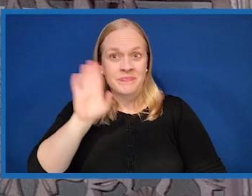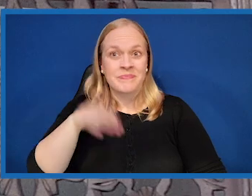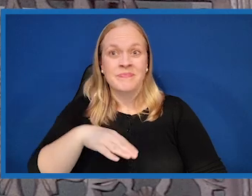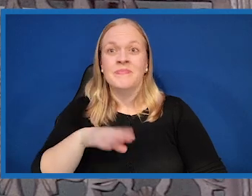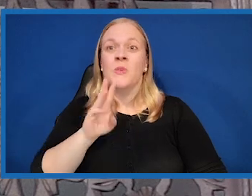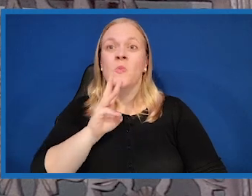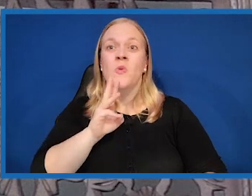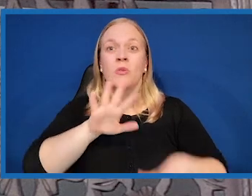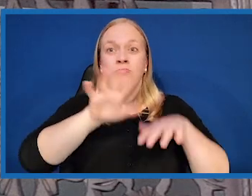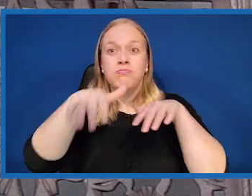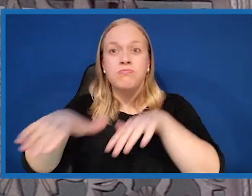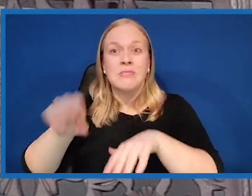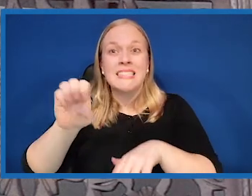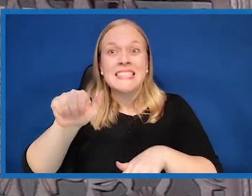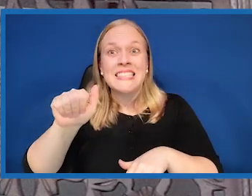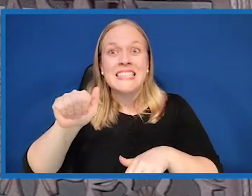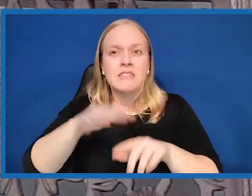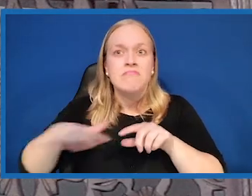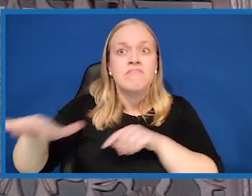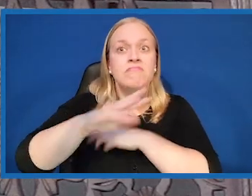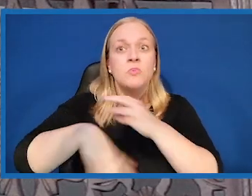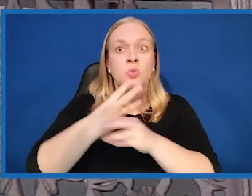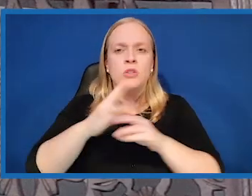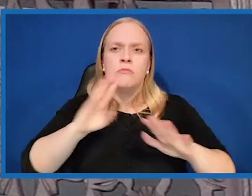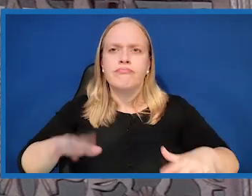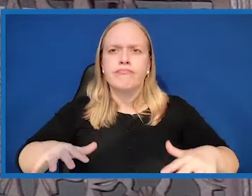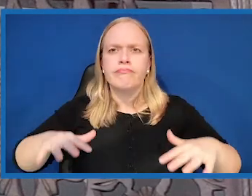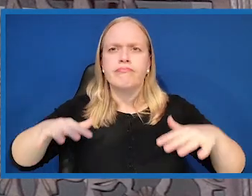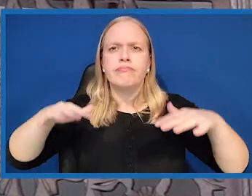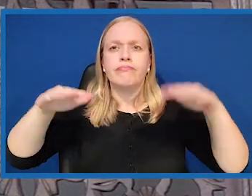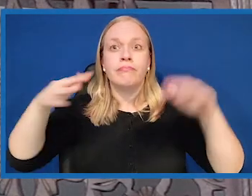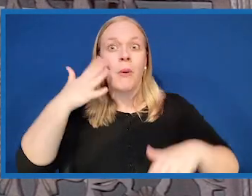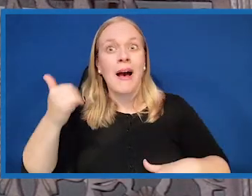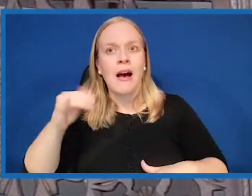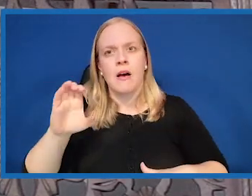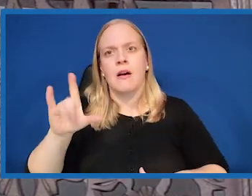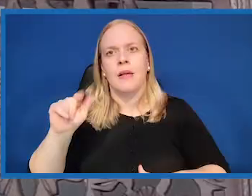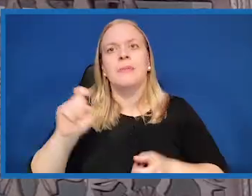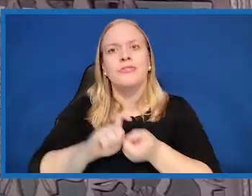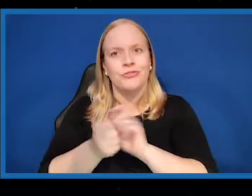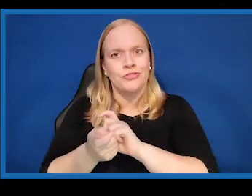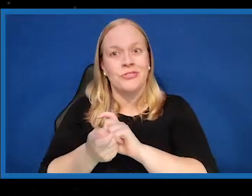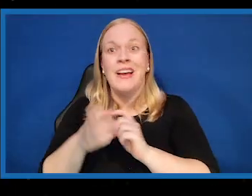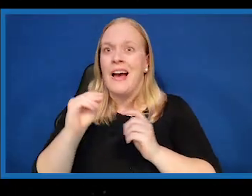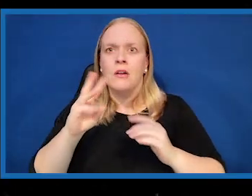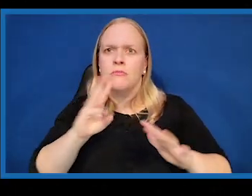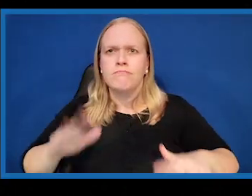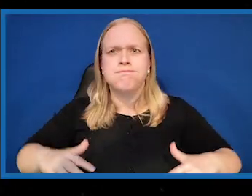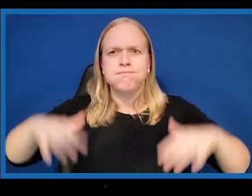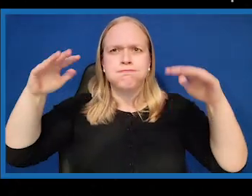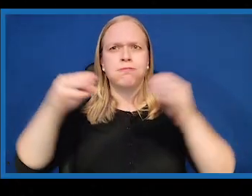ARE RISING AS A RESULT OF A CHANGING CLIMATE, AND THE RATES AT WHICH THEY ARE RISING ARE ACCELERATING. FOR NEARLY THIRTY YEARS,